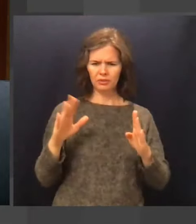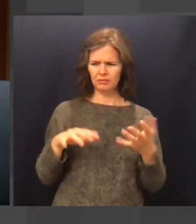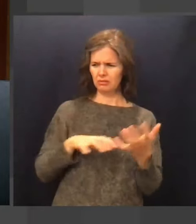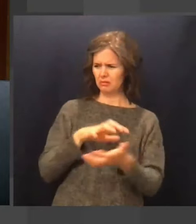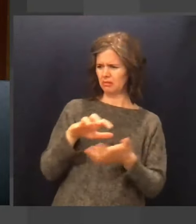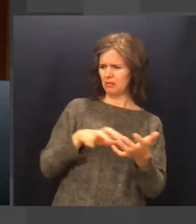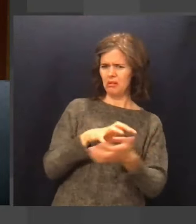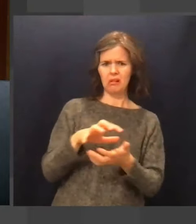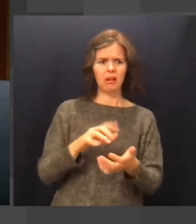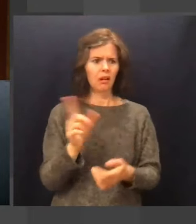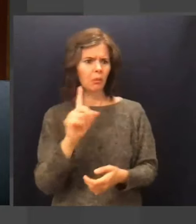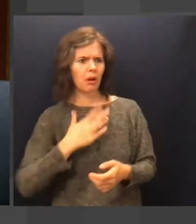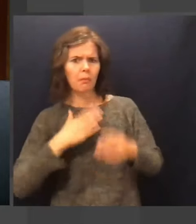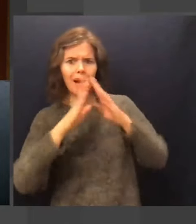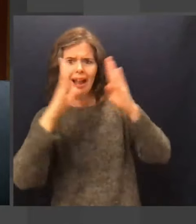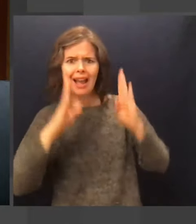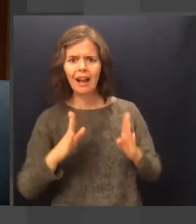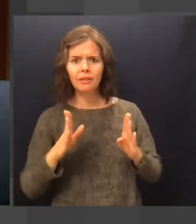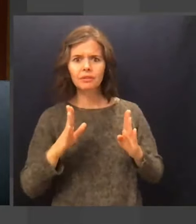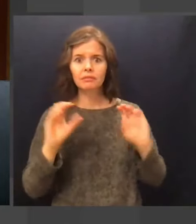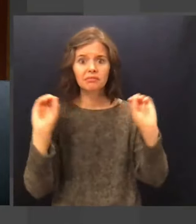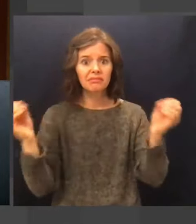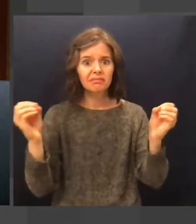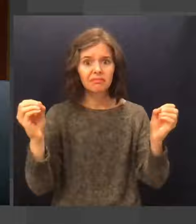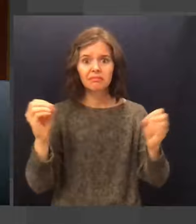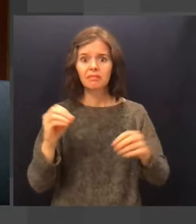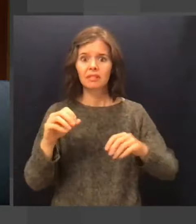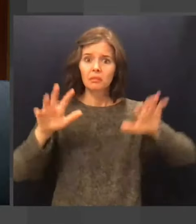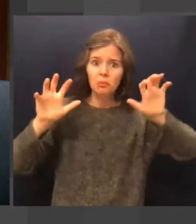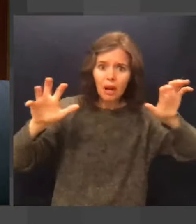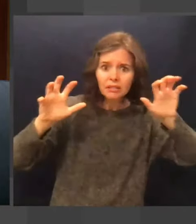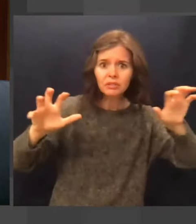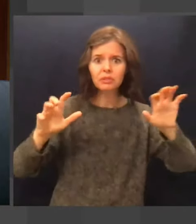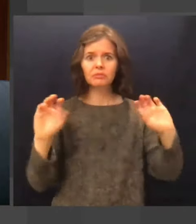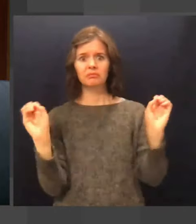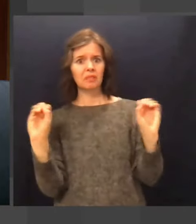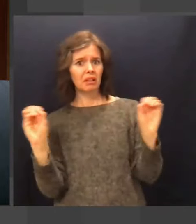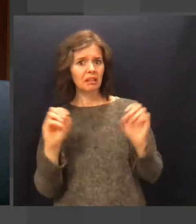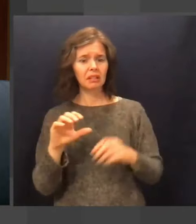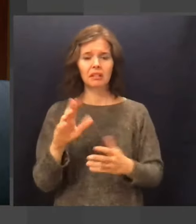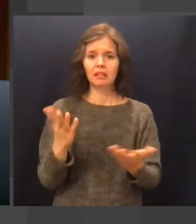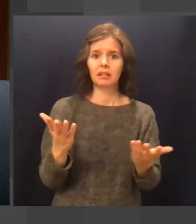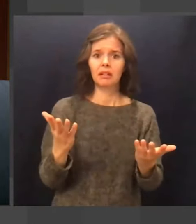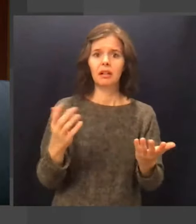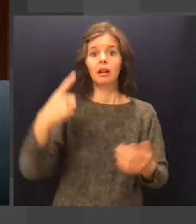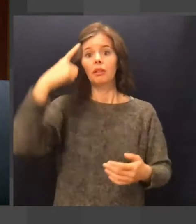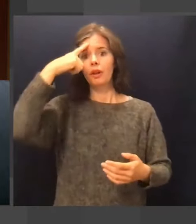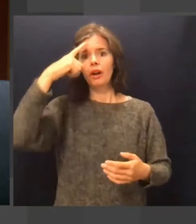SOMEONE WHO KNOWS A BIT ABOUT MINECRAFT AND THERE ARE NO CREEPERS.